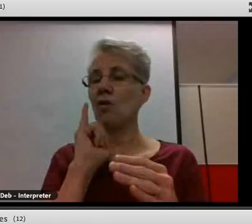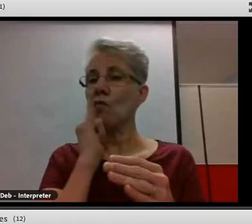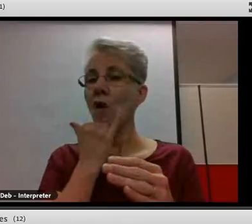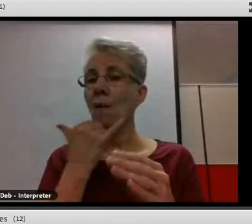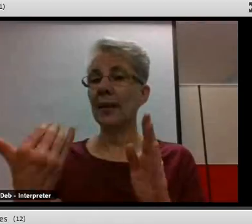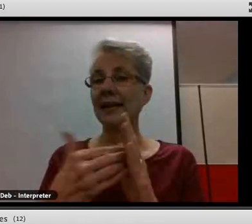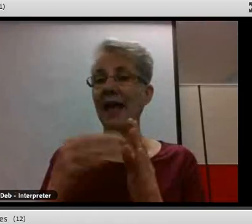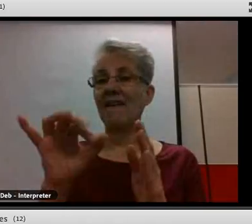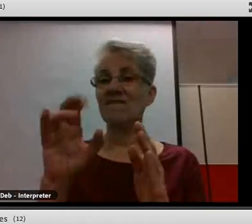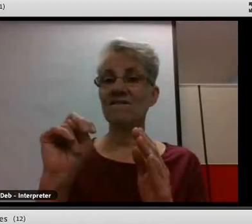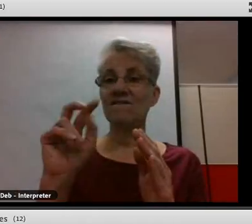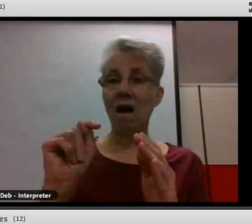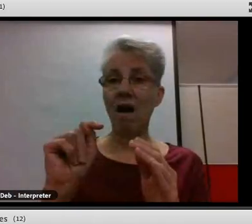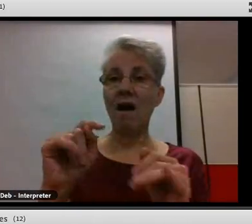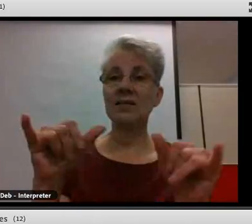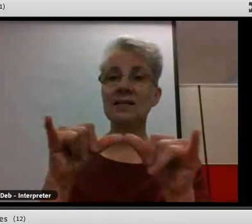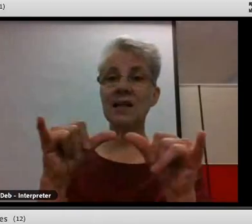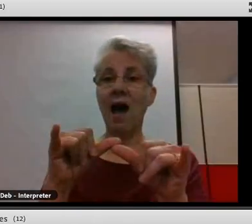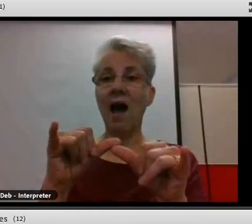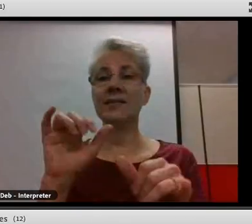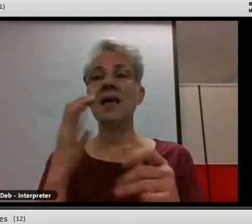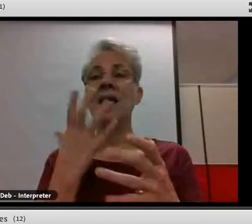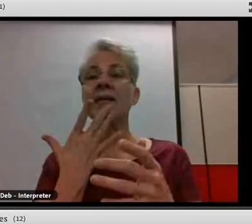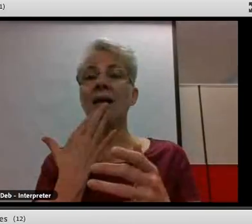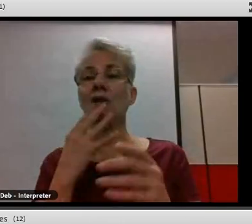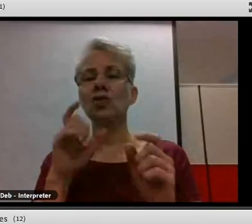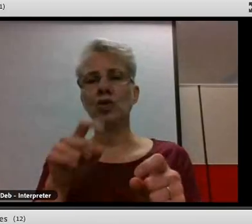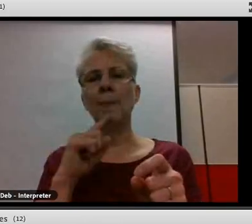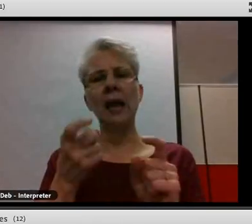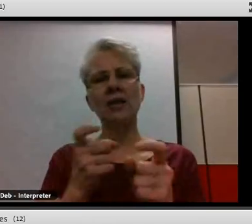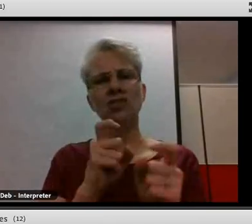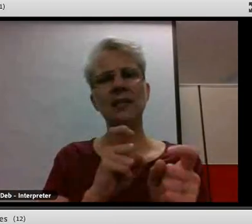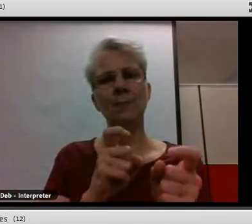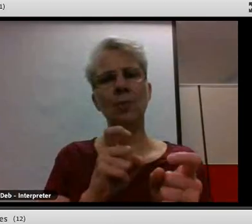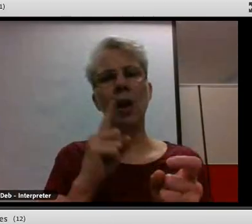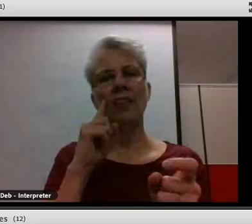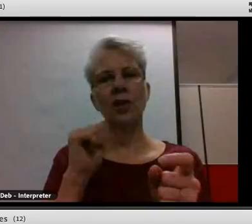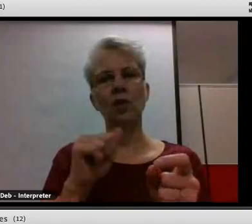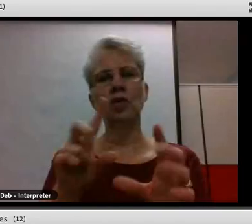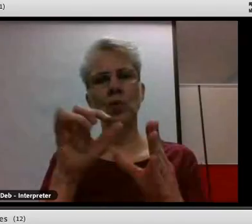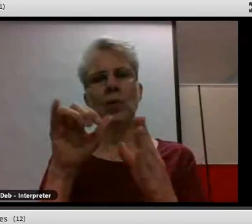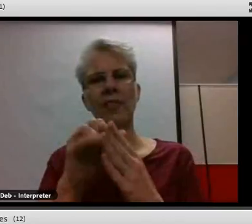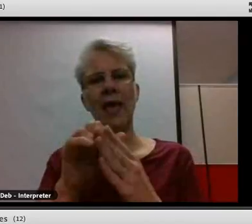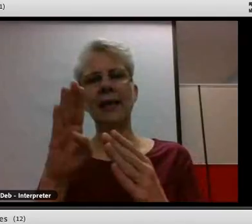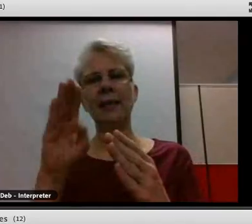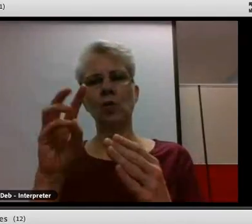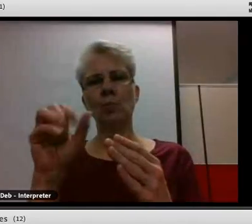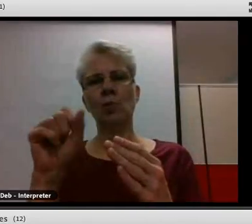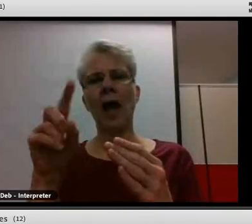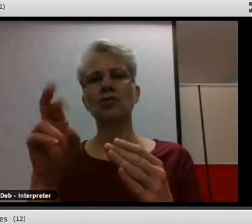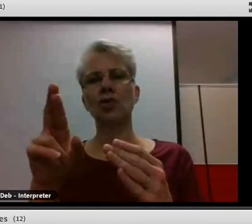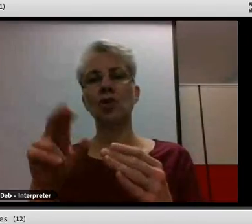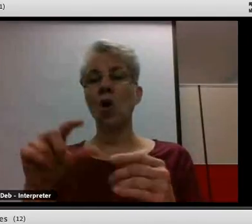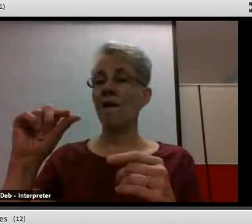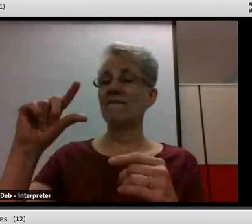And it talks about -- It was a joint task force on services to patrons with print disabilities.